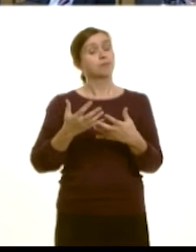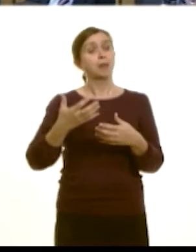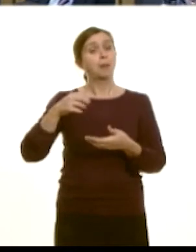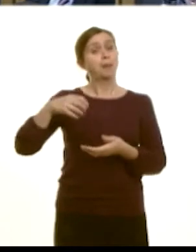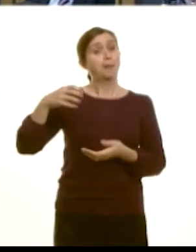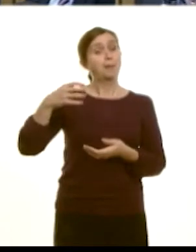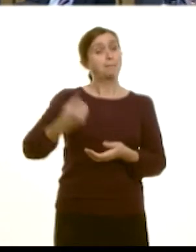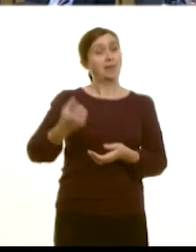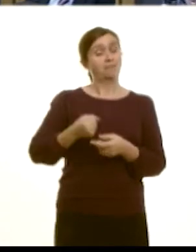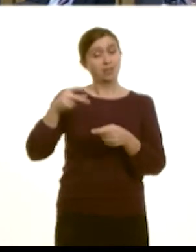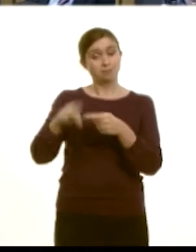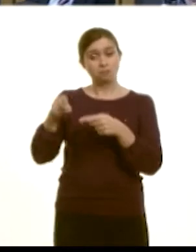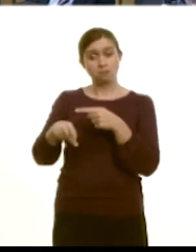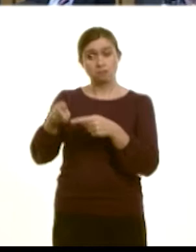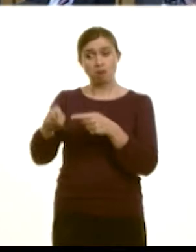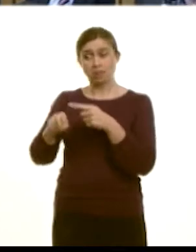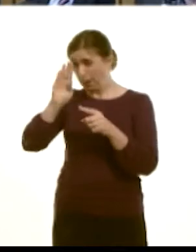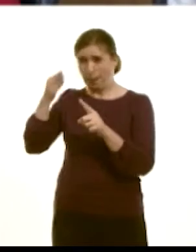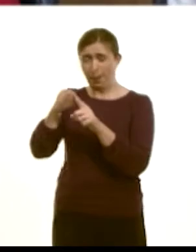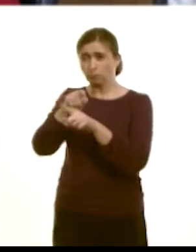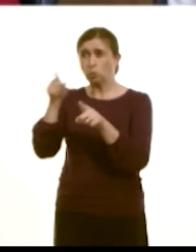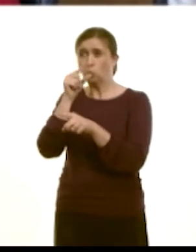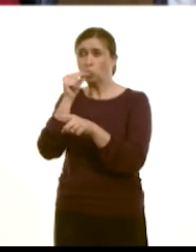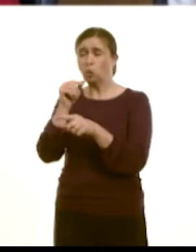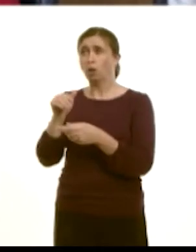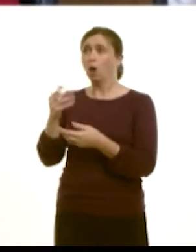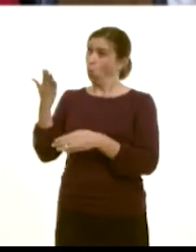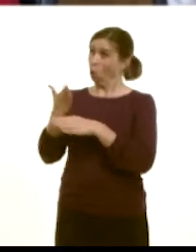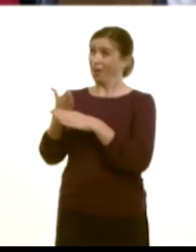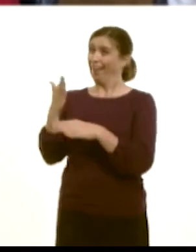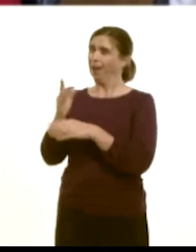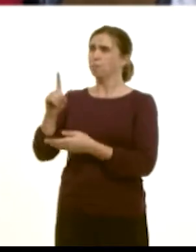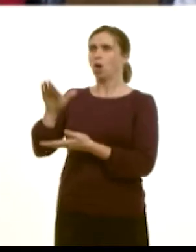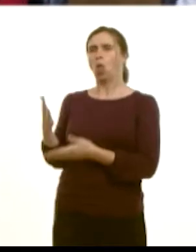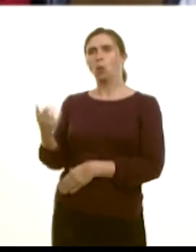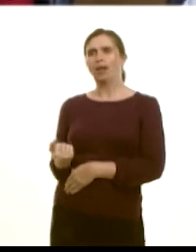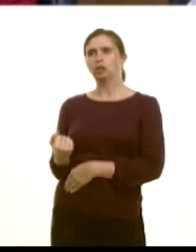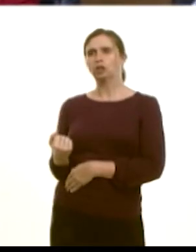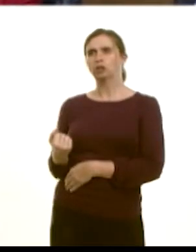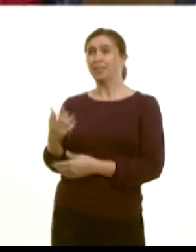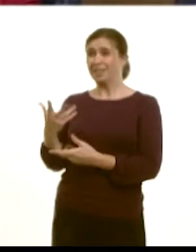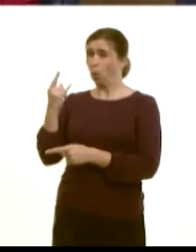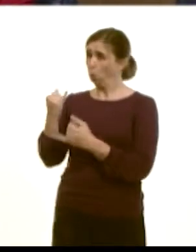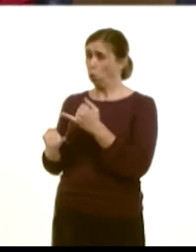by and large, working familiesópeople who are in low-paid work who are now seeing their incomes squeezed; people who are working very hard.